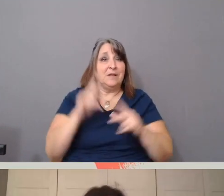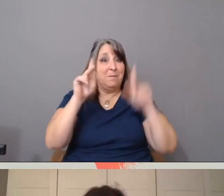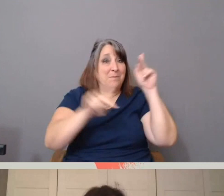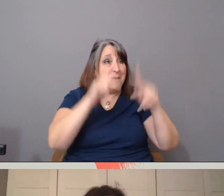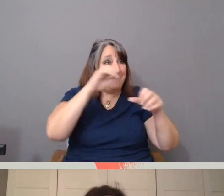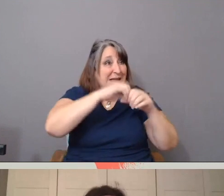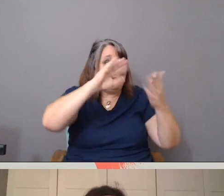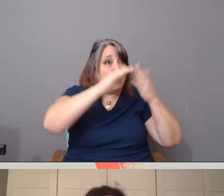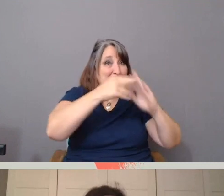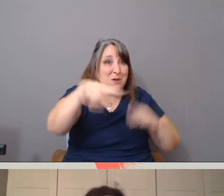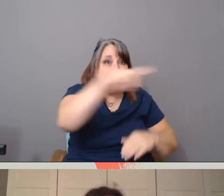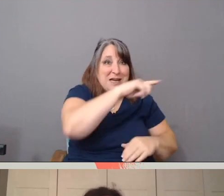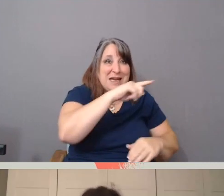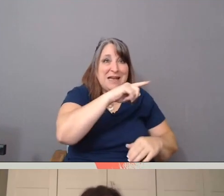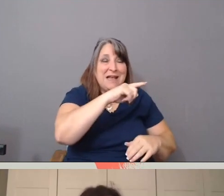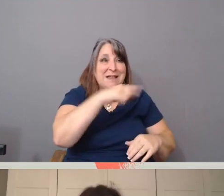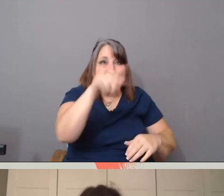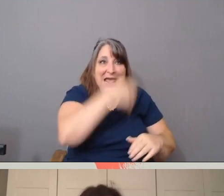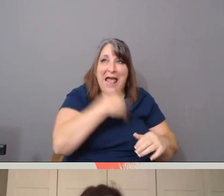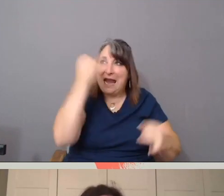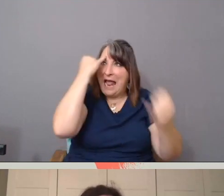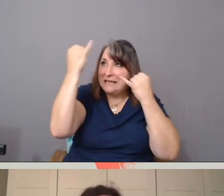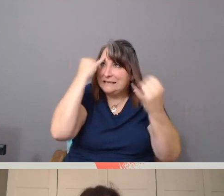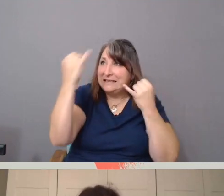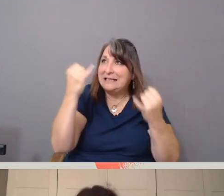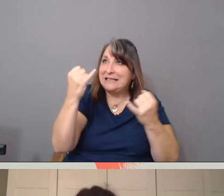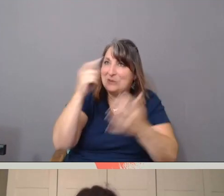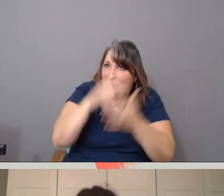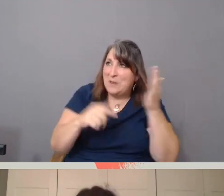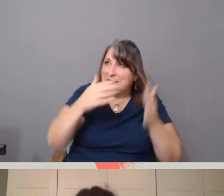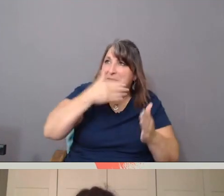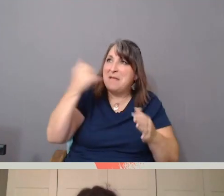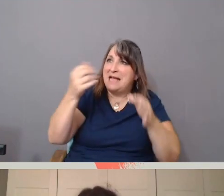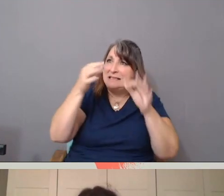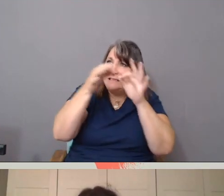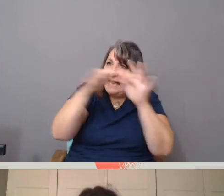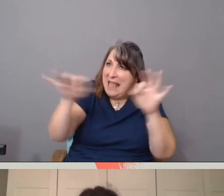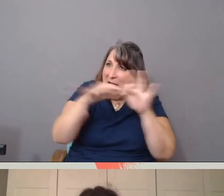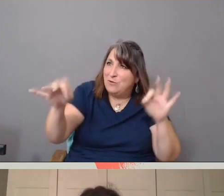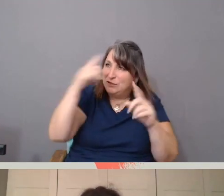the screening had ideas about what would be the best language for certain things and things like that.